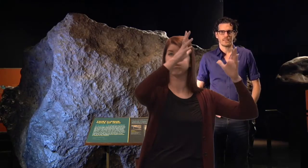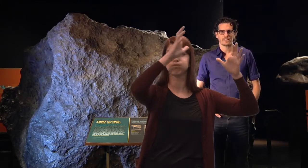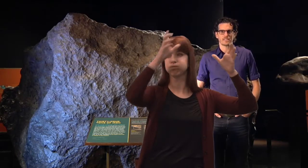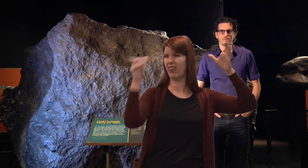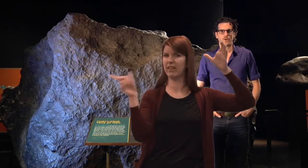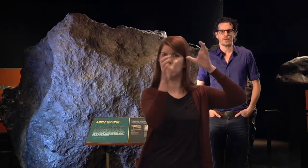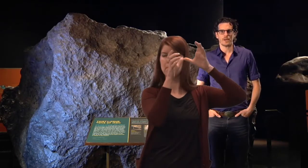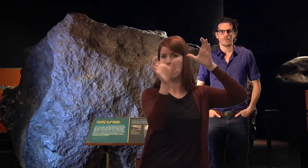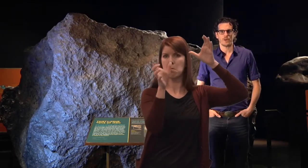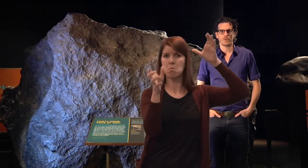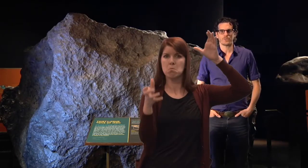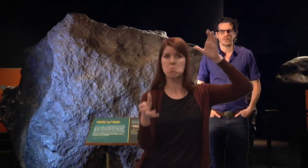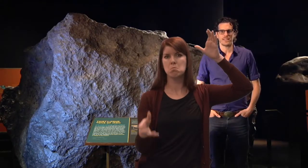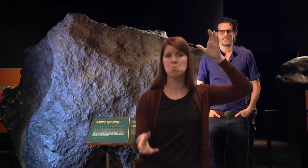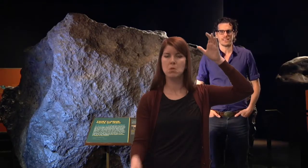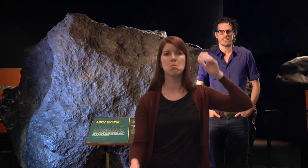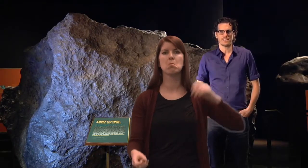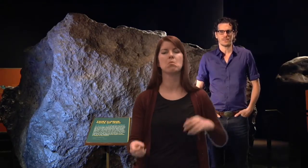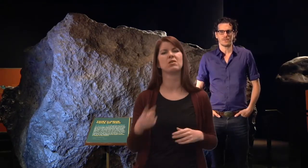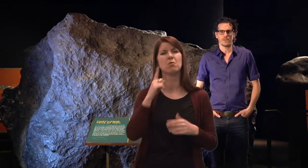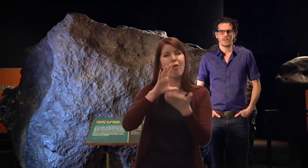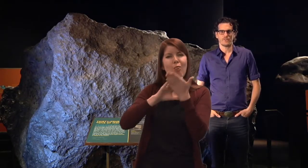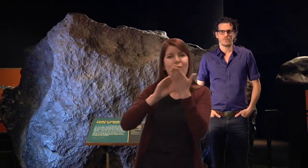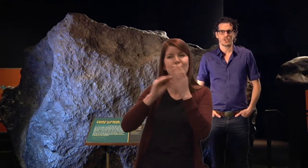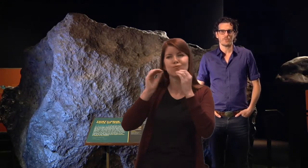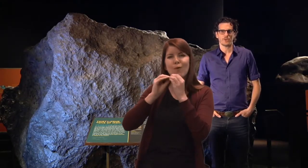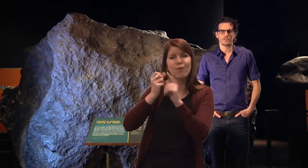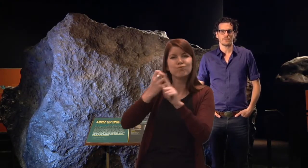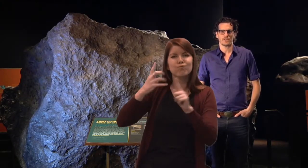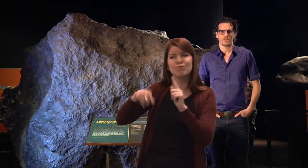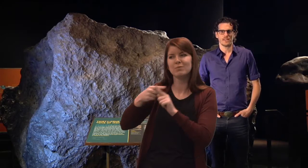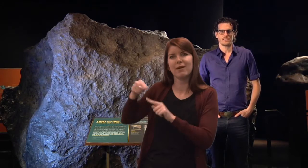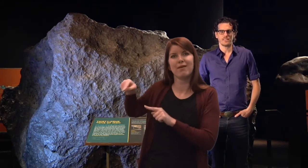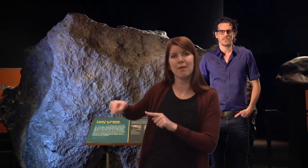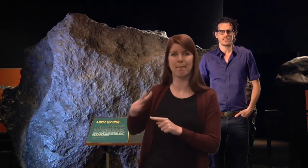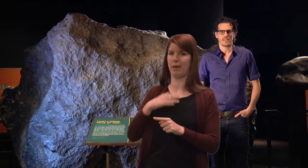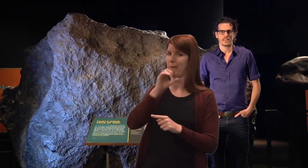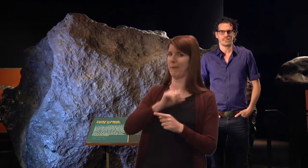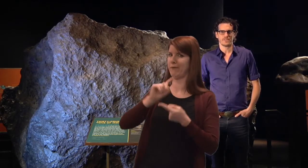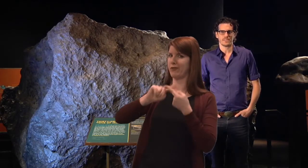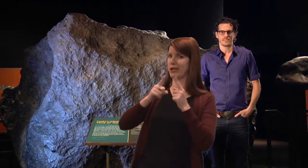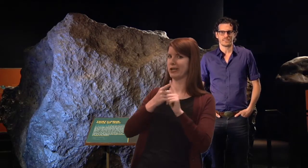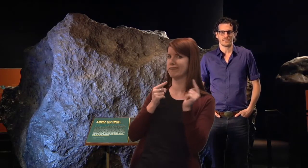Let's learn more about my old friend Ahnighto from Joe Boesenberg, senior scientific assistant